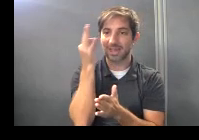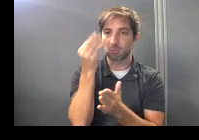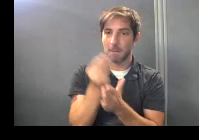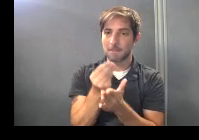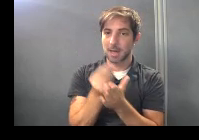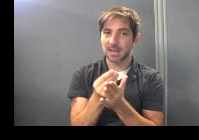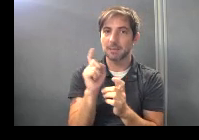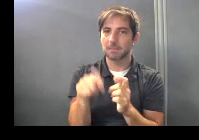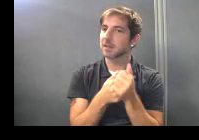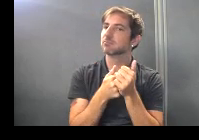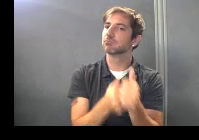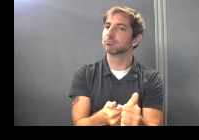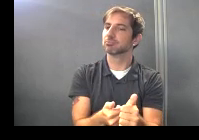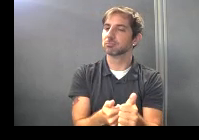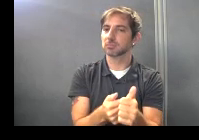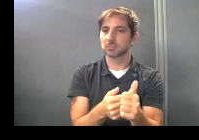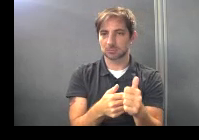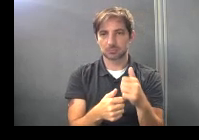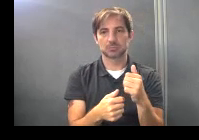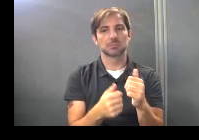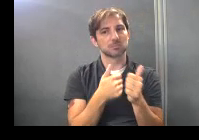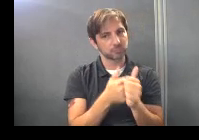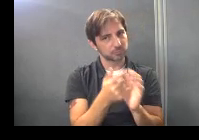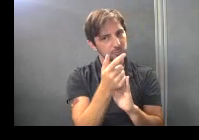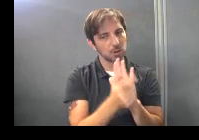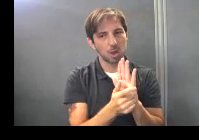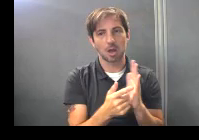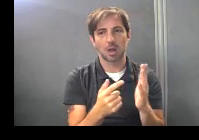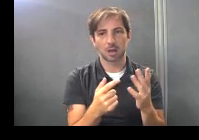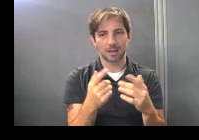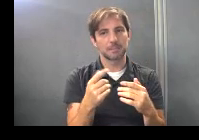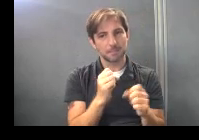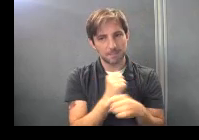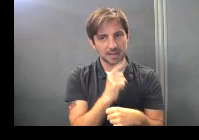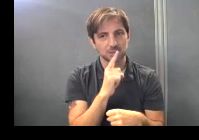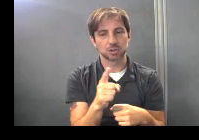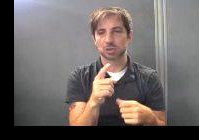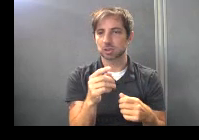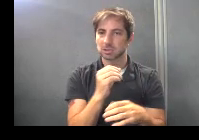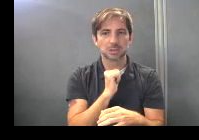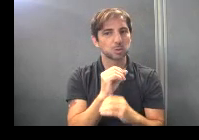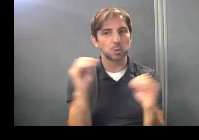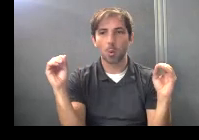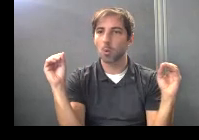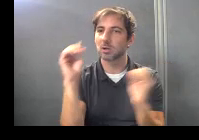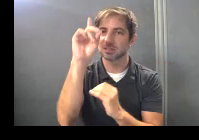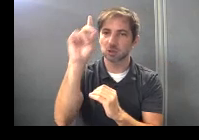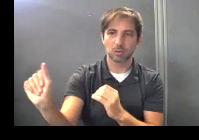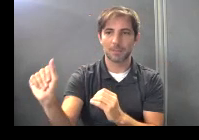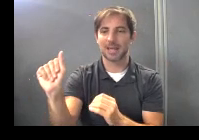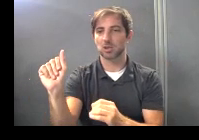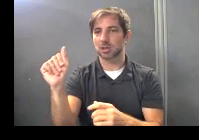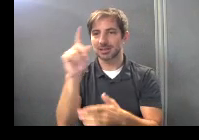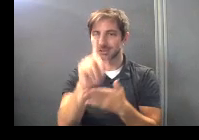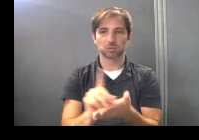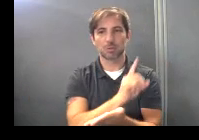ALL OF THESE ENTITIES MUST ENSURE THAT THEY ARE NOT DISCRIMINATING ON THE BASIS OF DISABILITY.